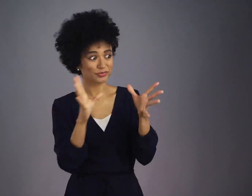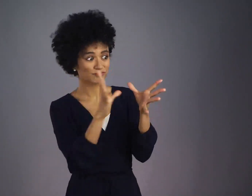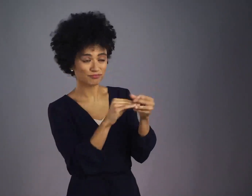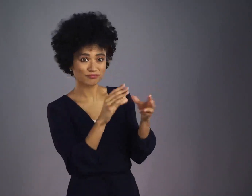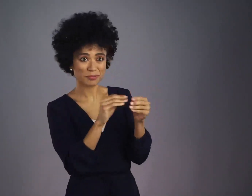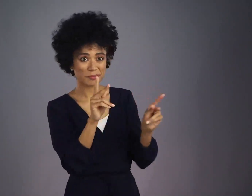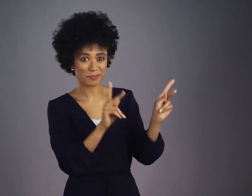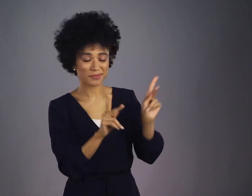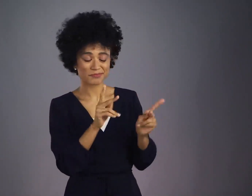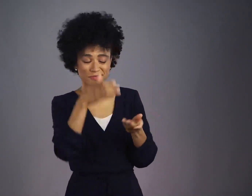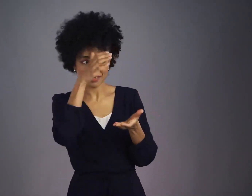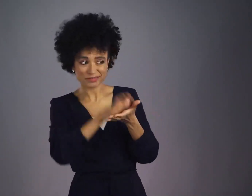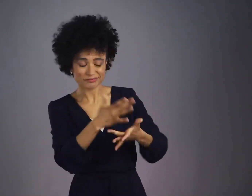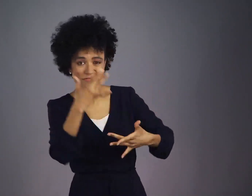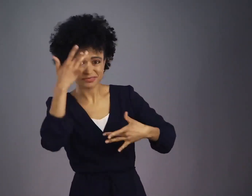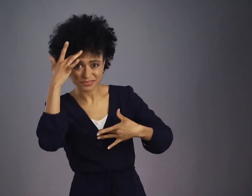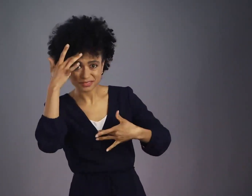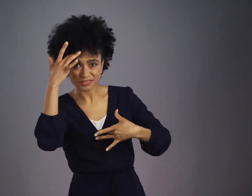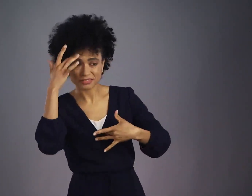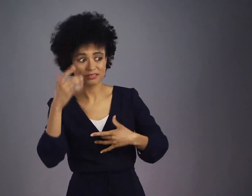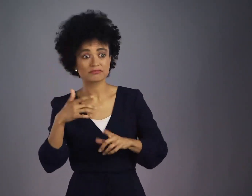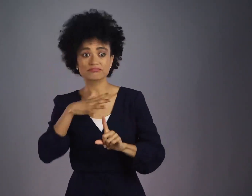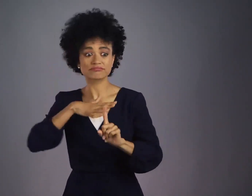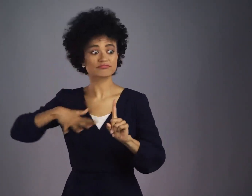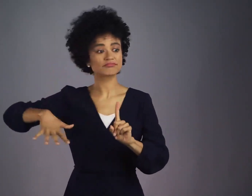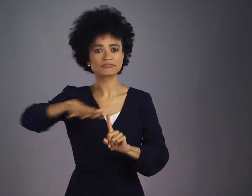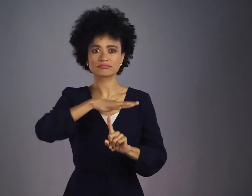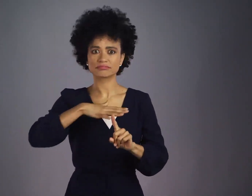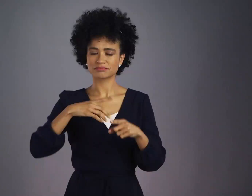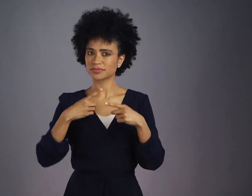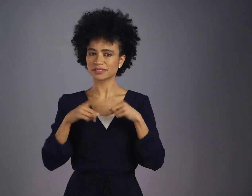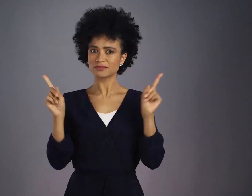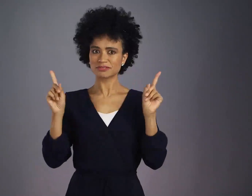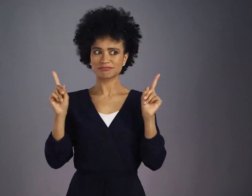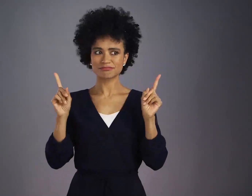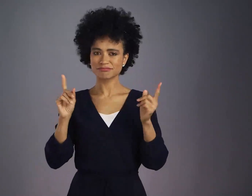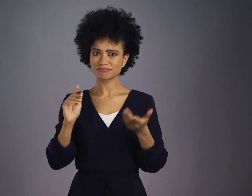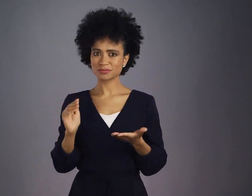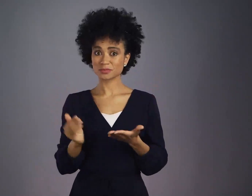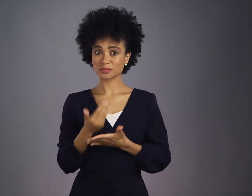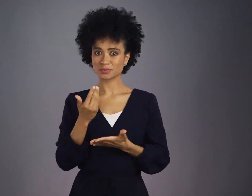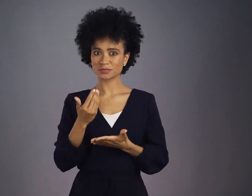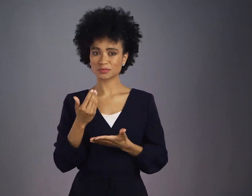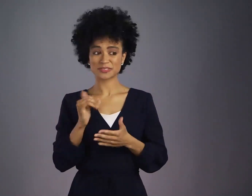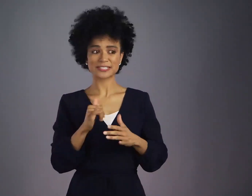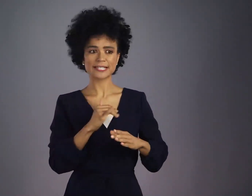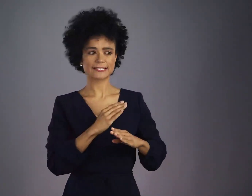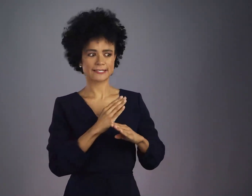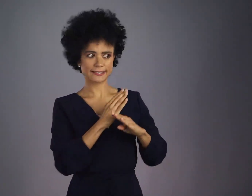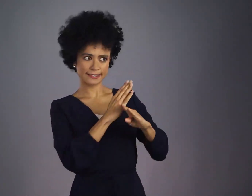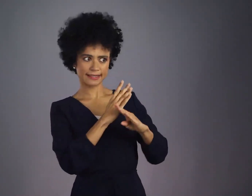When you have carefully explained to such people that he is a sick person, you will have created a new atmosphere.